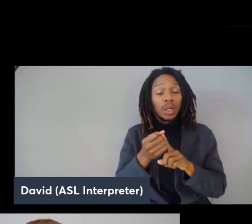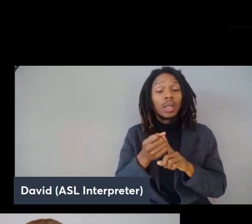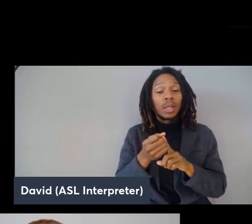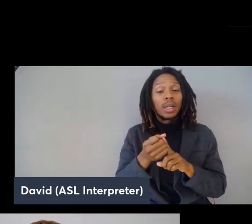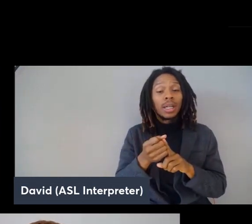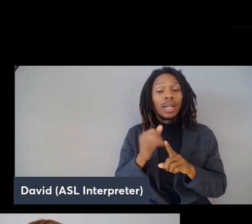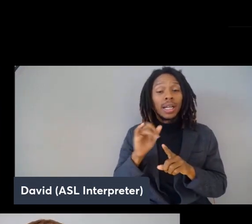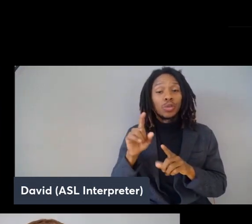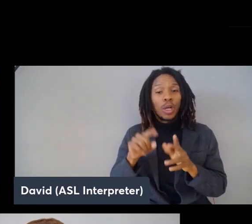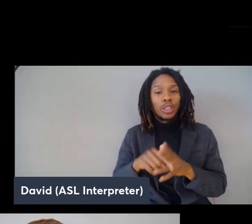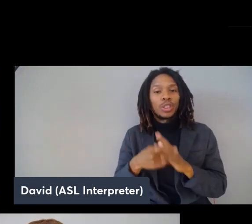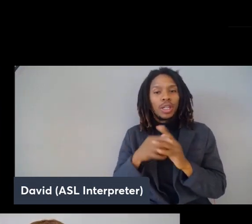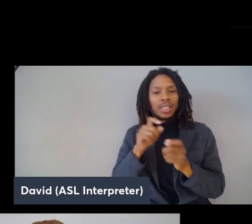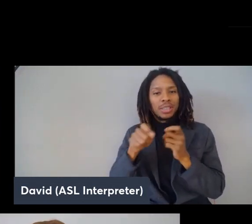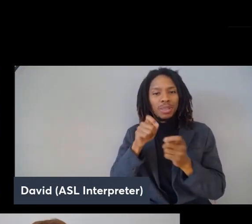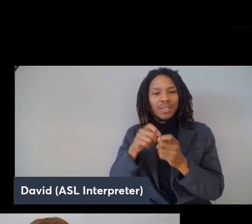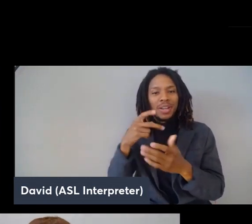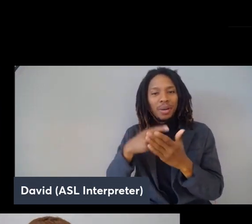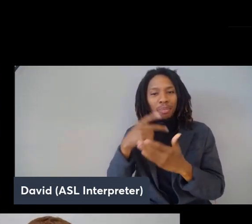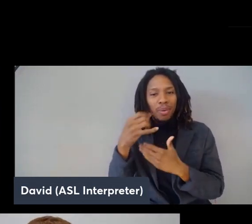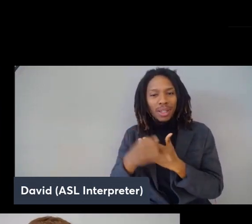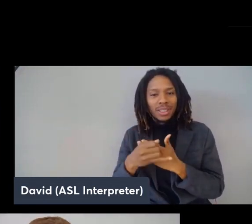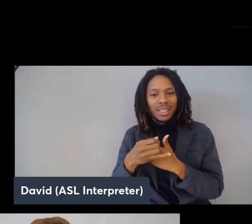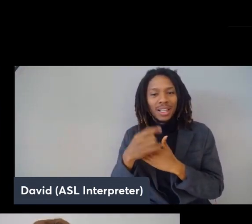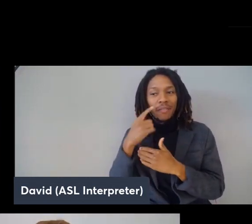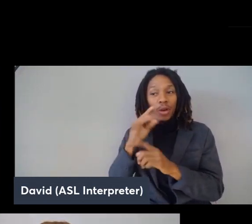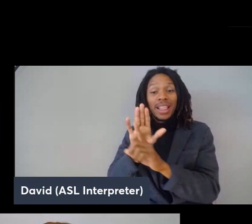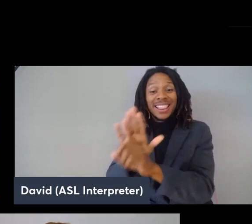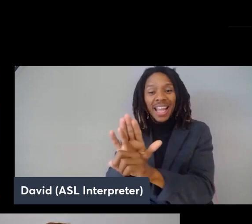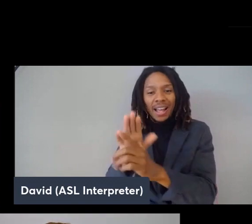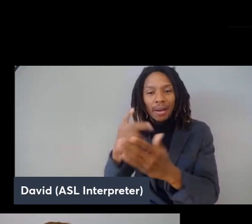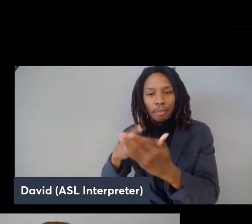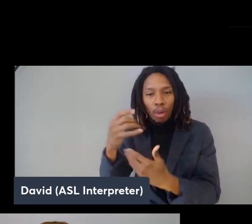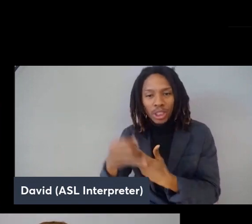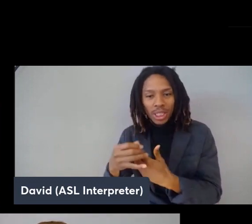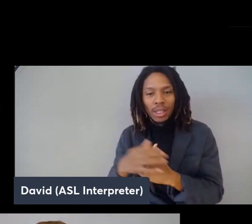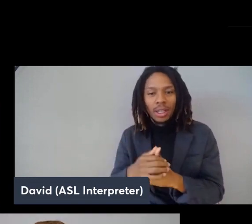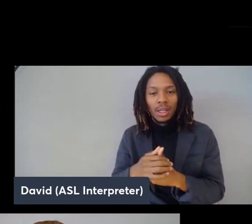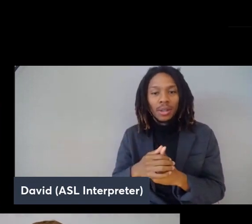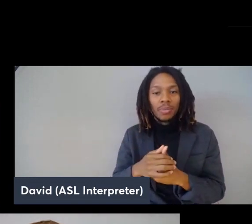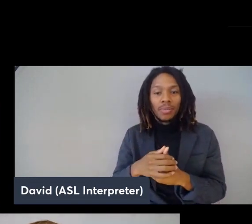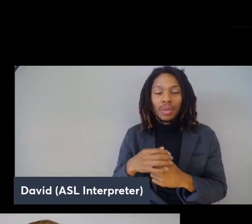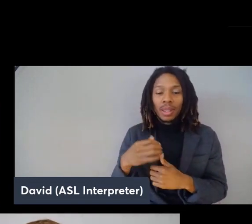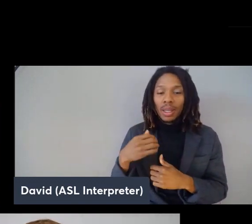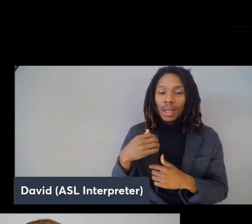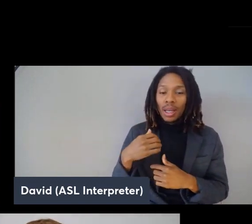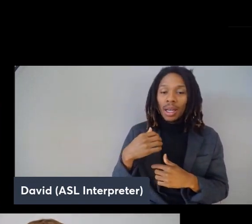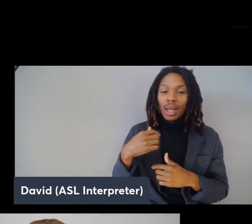there's a very specific project and we need data for that project... Very common is in the context of analytics.